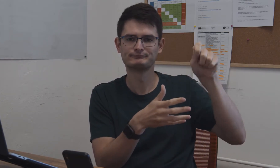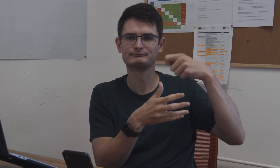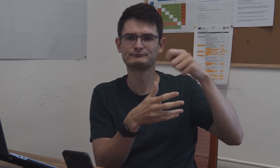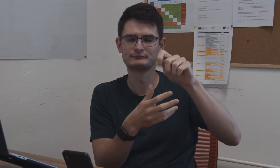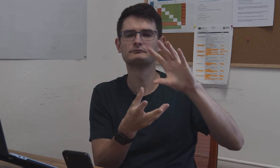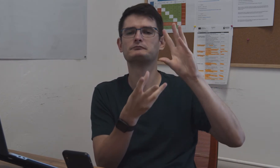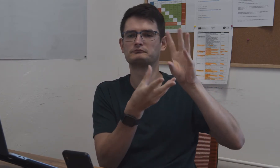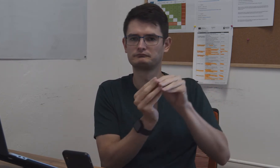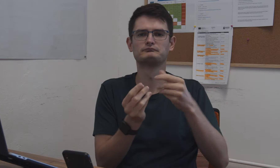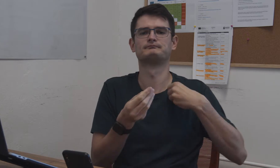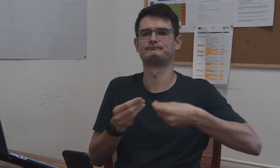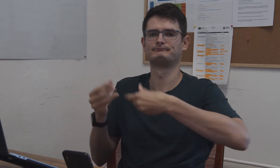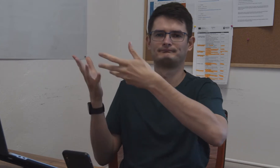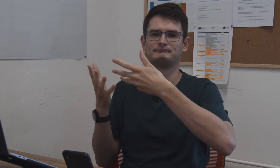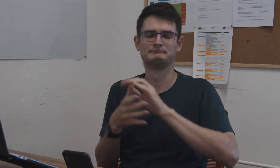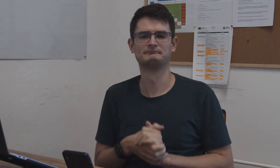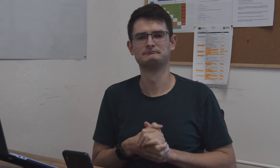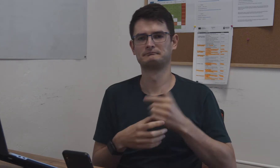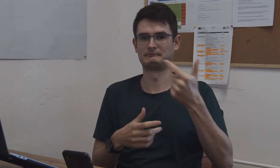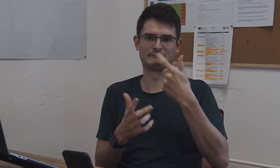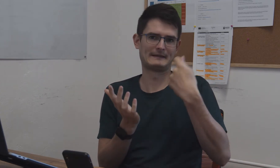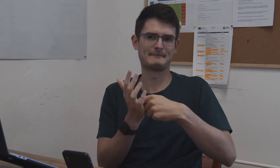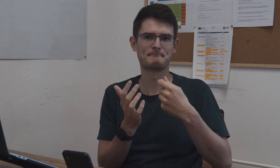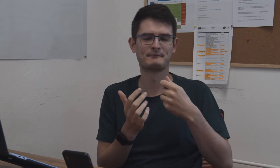After completing the tasks, I hand them over to the coordinators. There are two types.